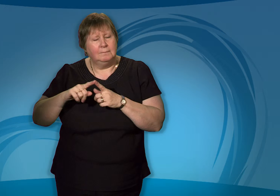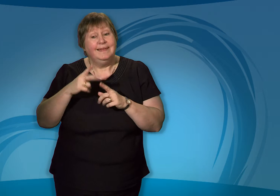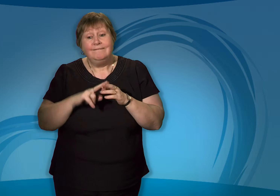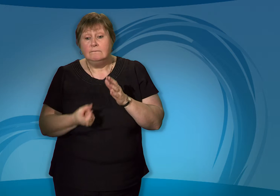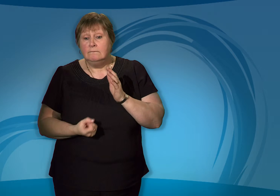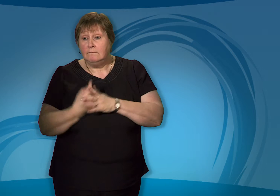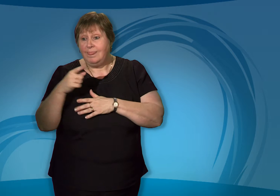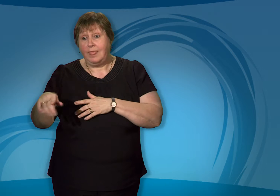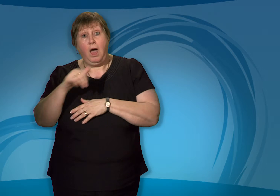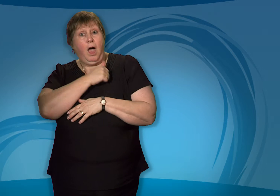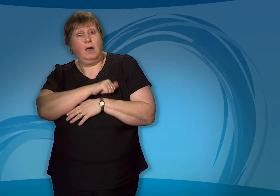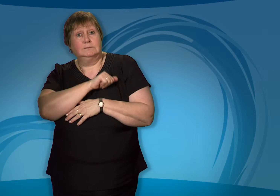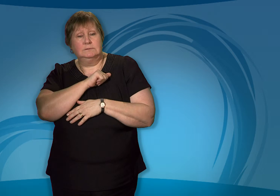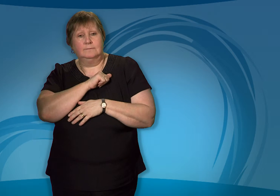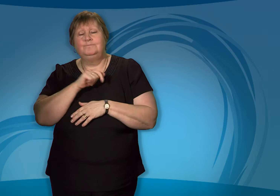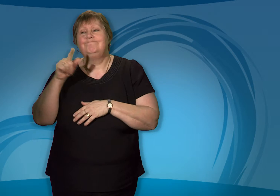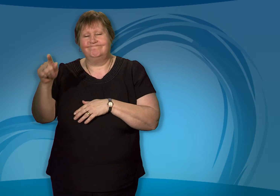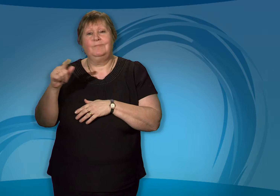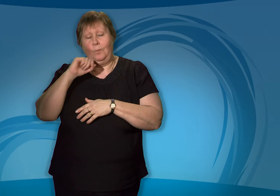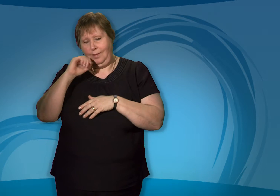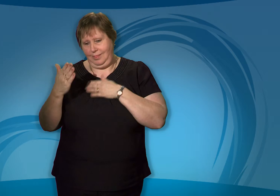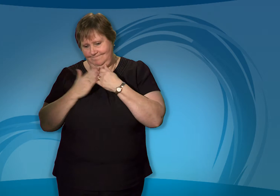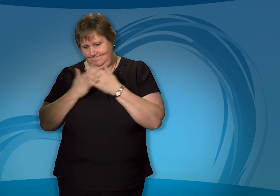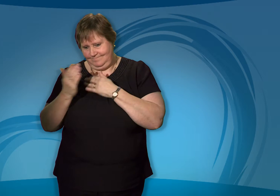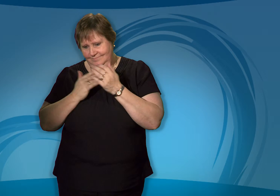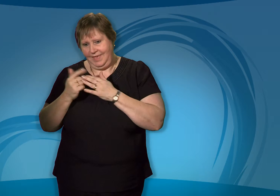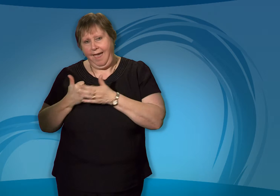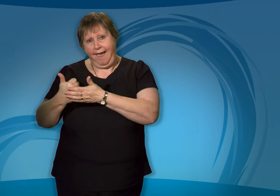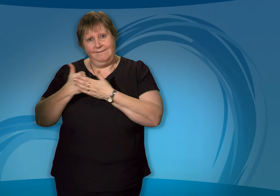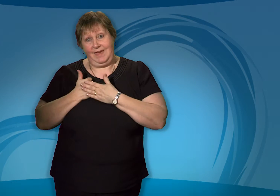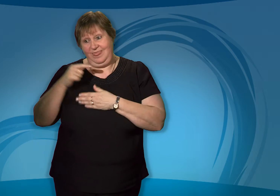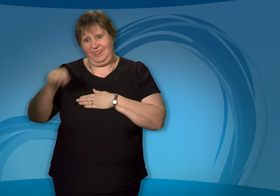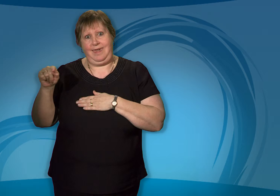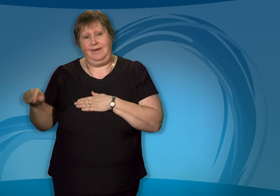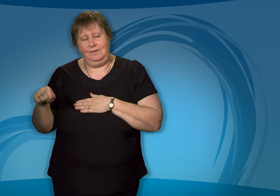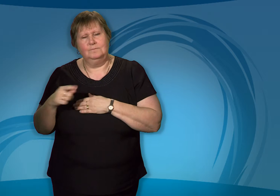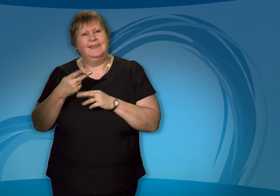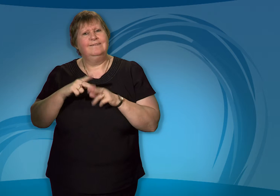If this occurs at the hospital the doctor or nurse will see you and give advice.